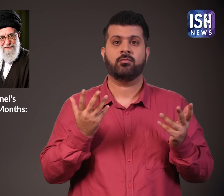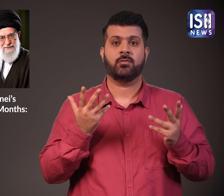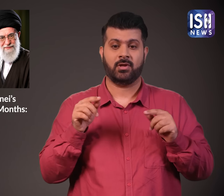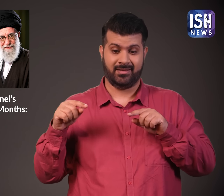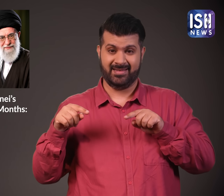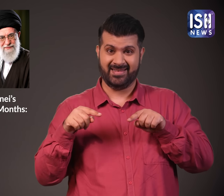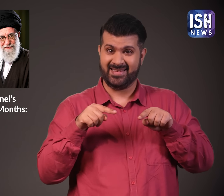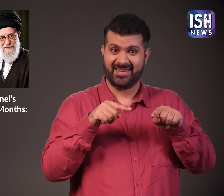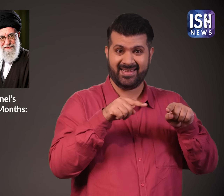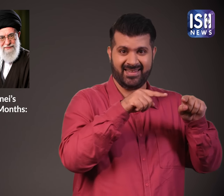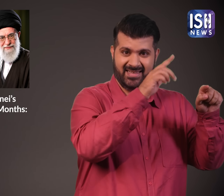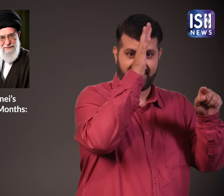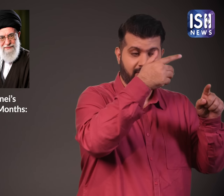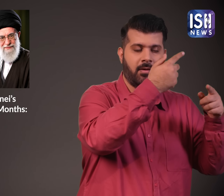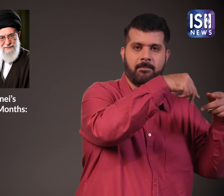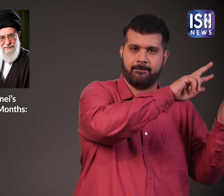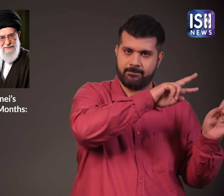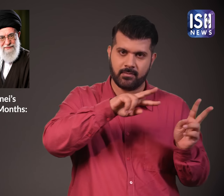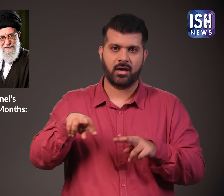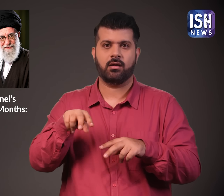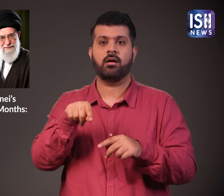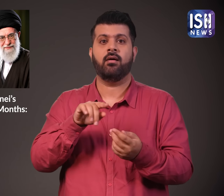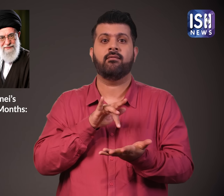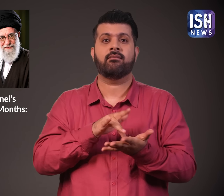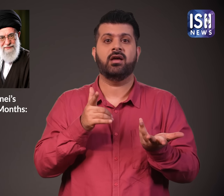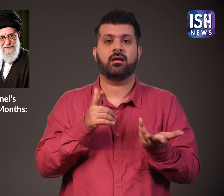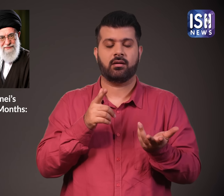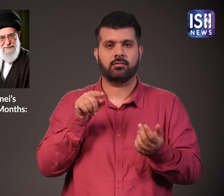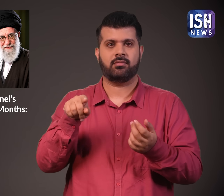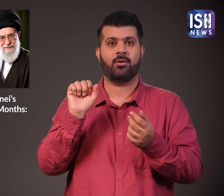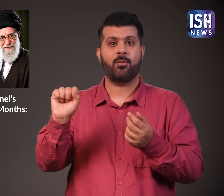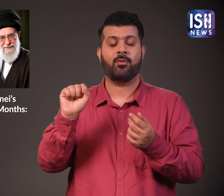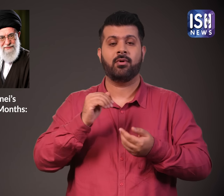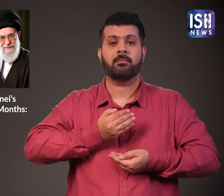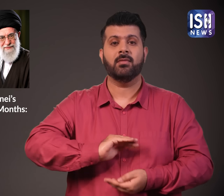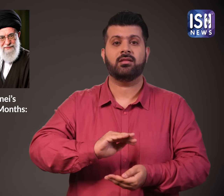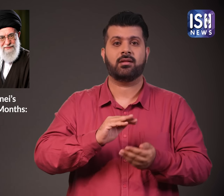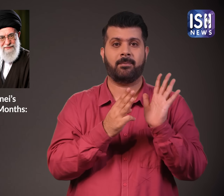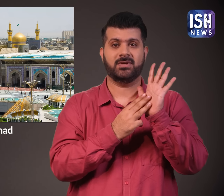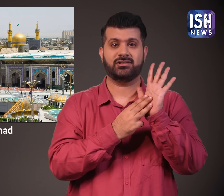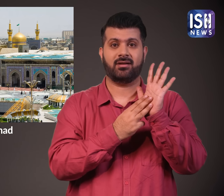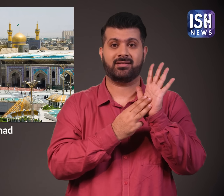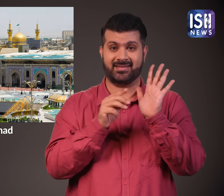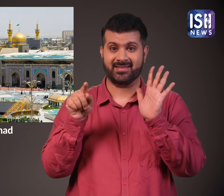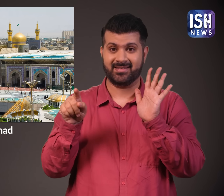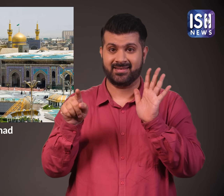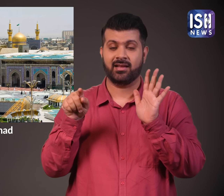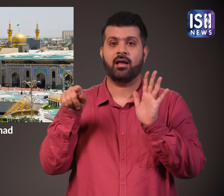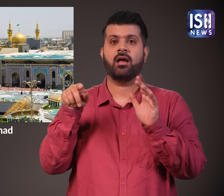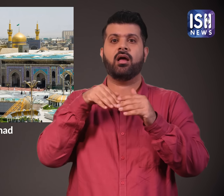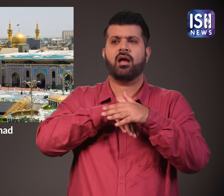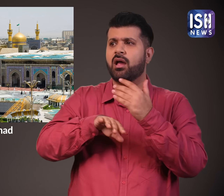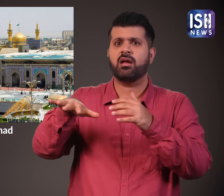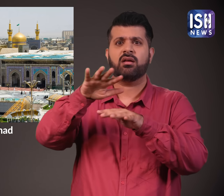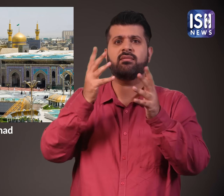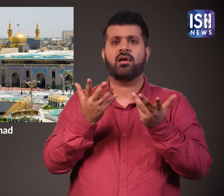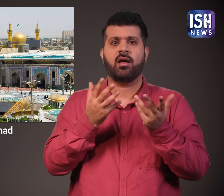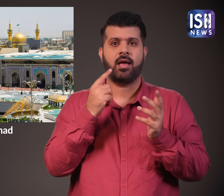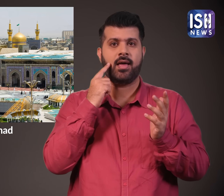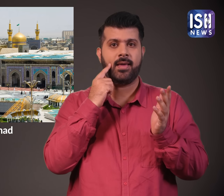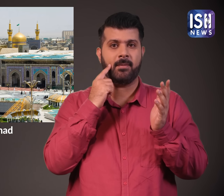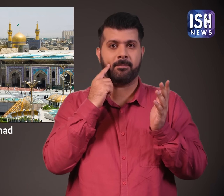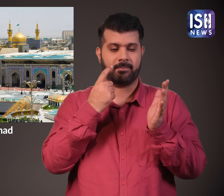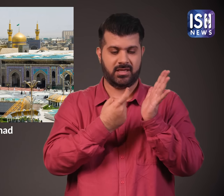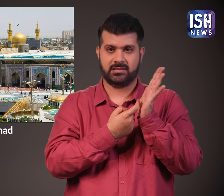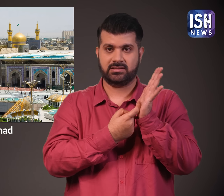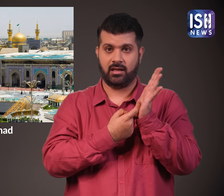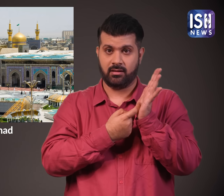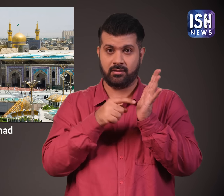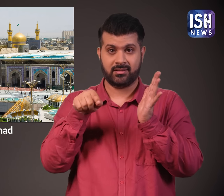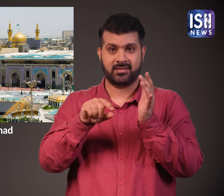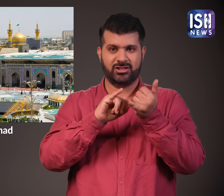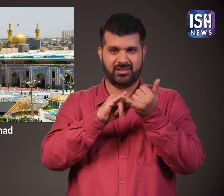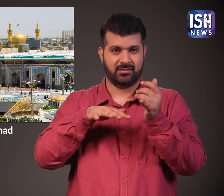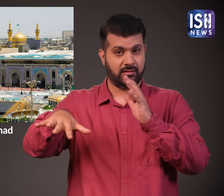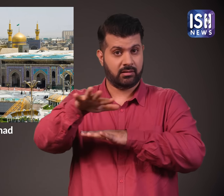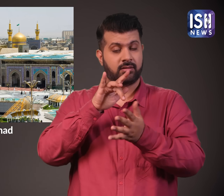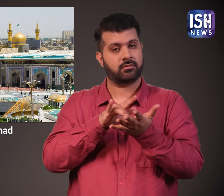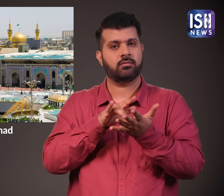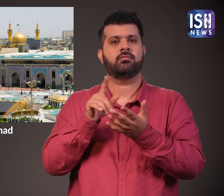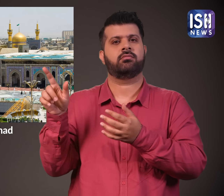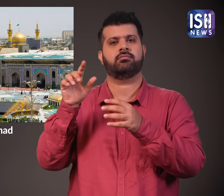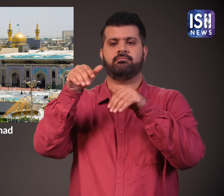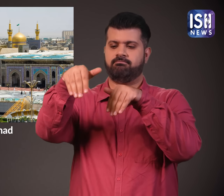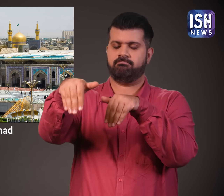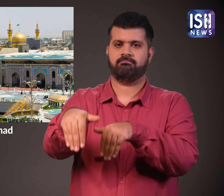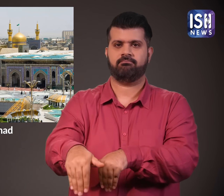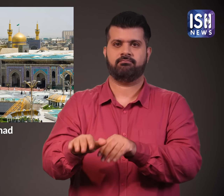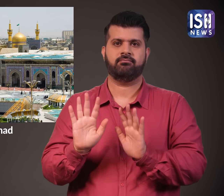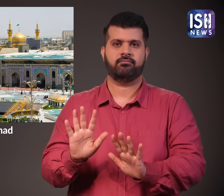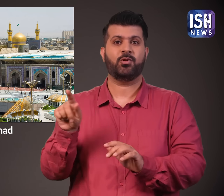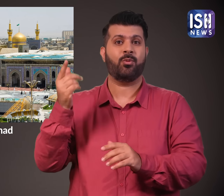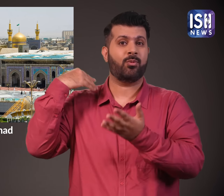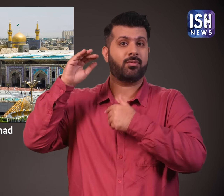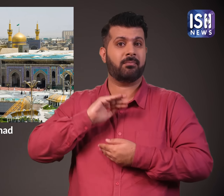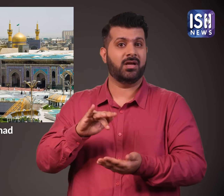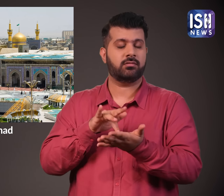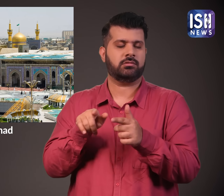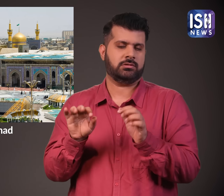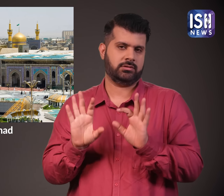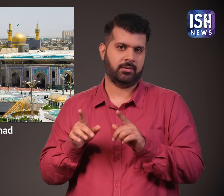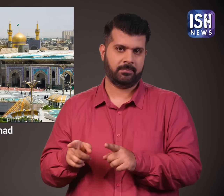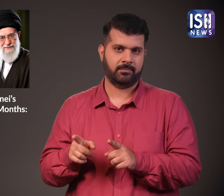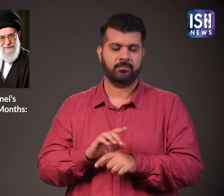He will be buried at the Imam Reza shrine in Mashhad, his birthplace.